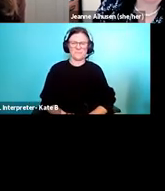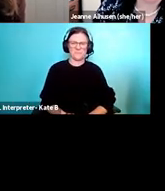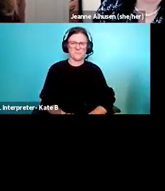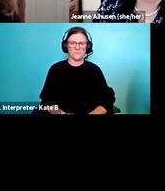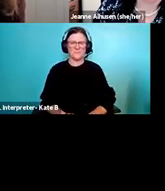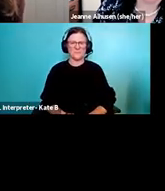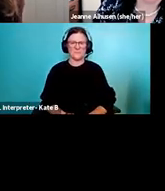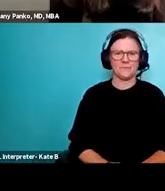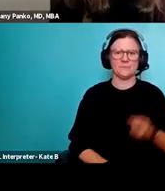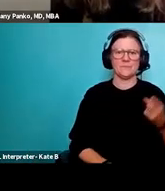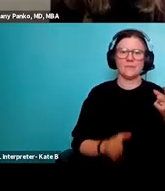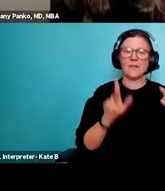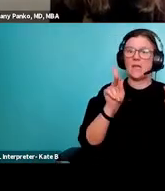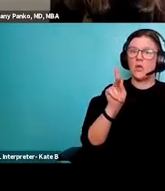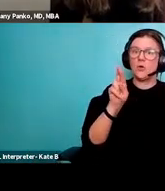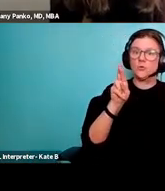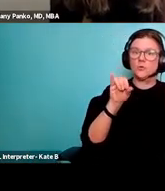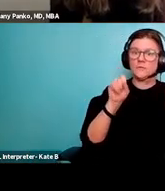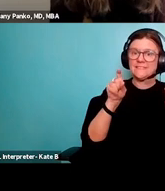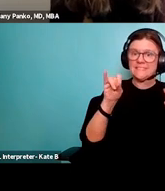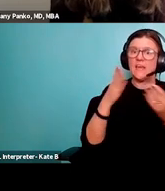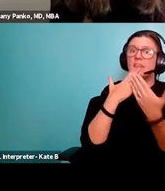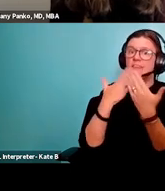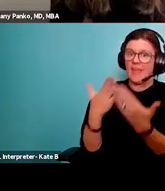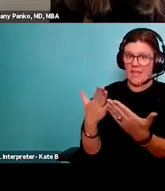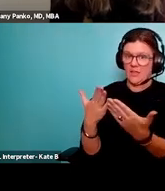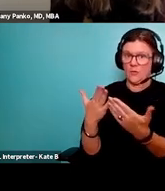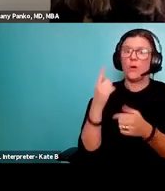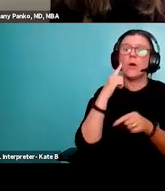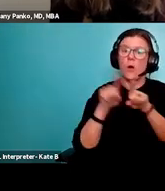[DR. KRISTI KIRSCHNER:] Thank you. I think that having model curriculum that can easily